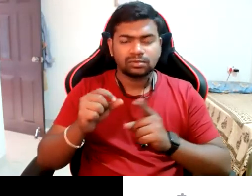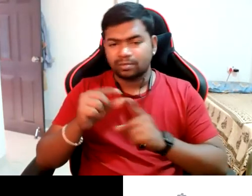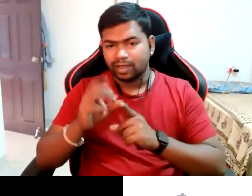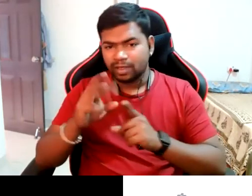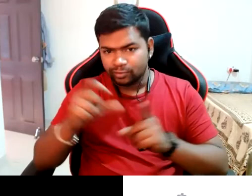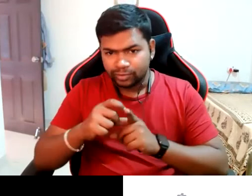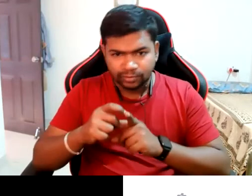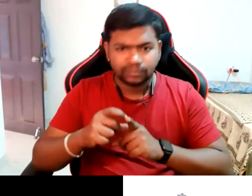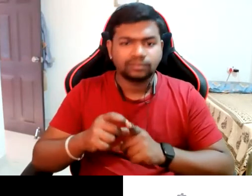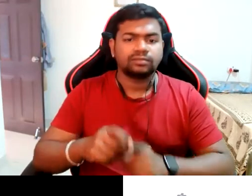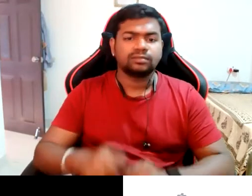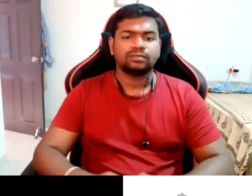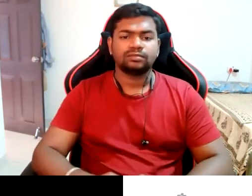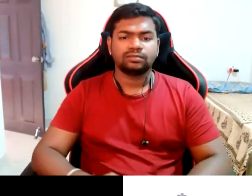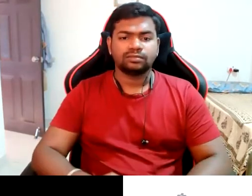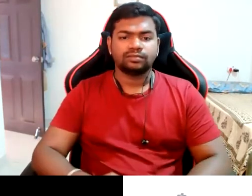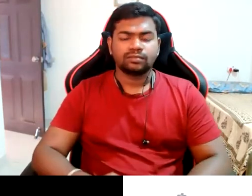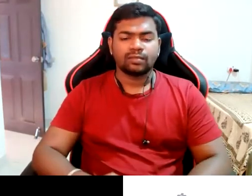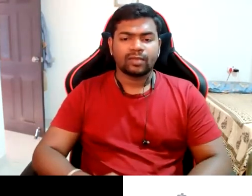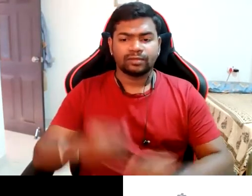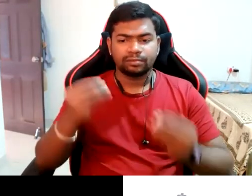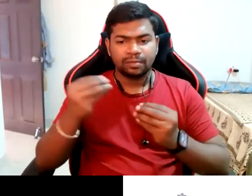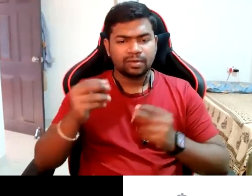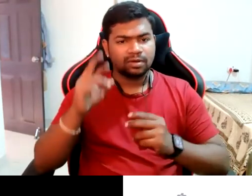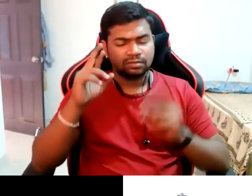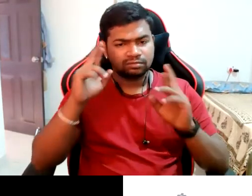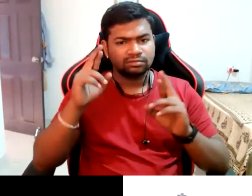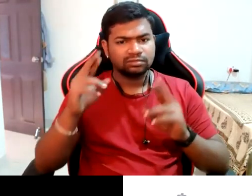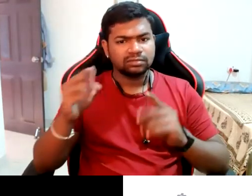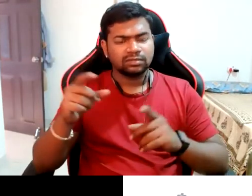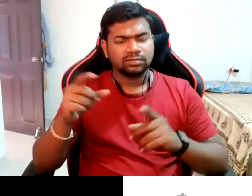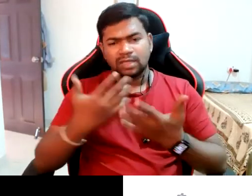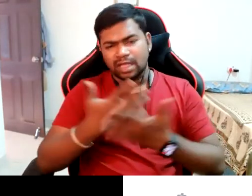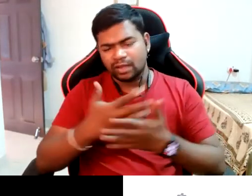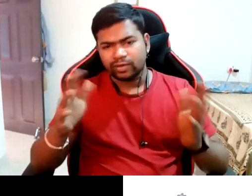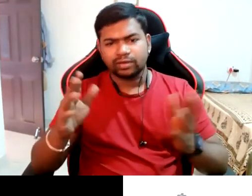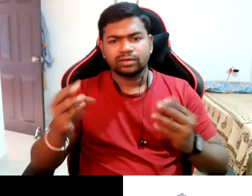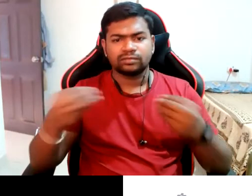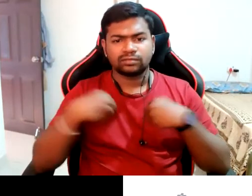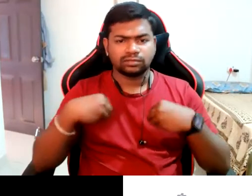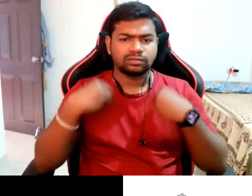sometimes its like people expect everything. sometimes they expect everything will deliver on platter.